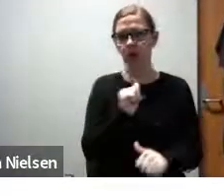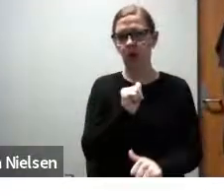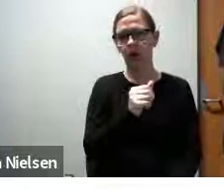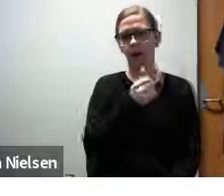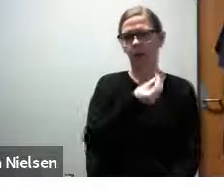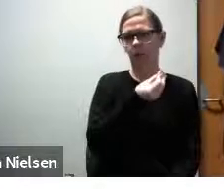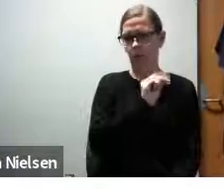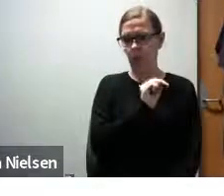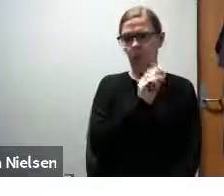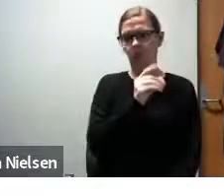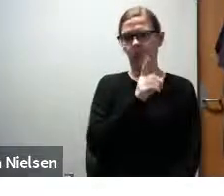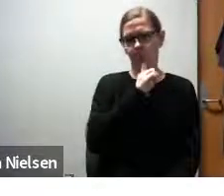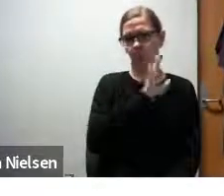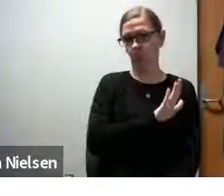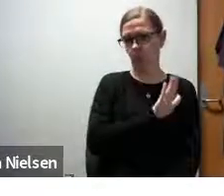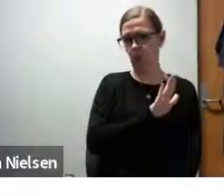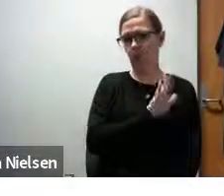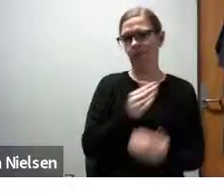Yeah, it has. Yeah, actually got